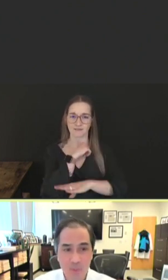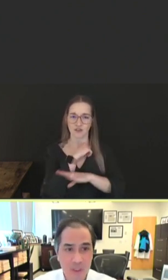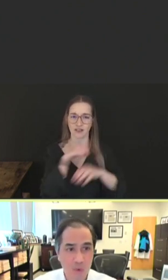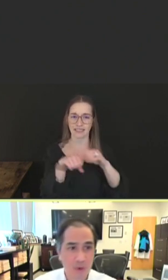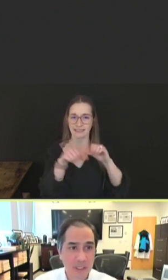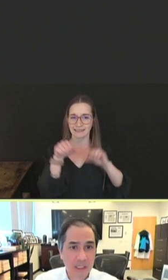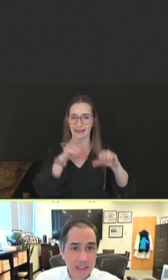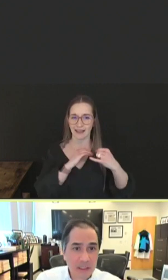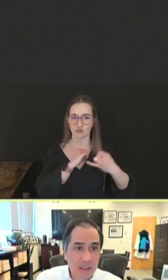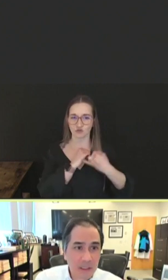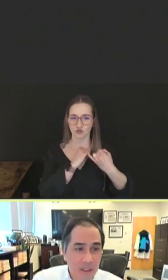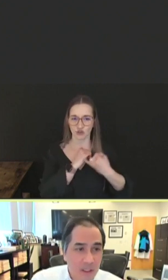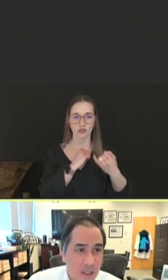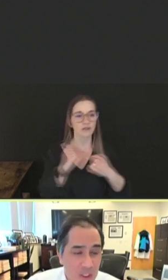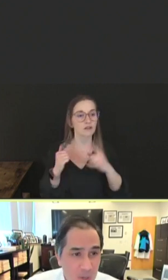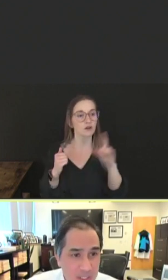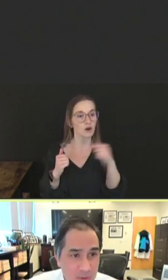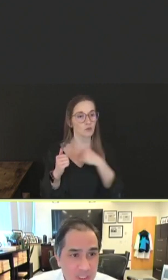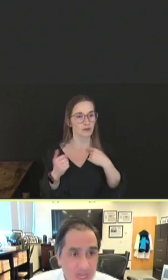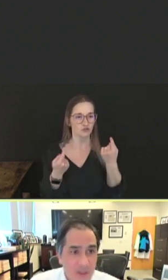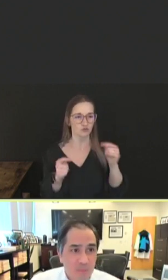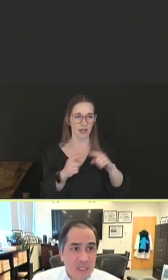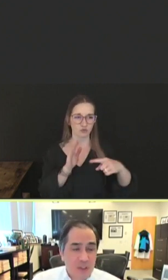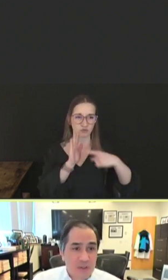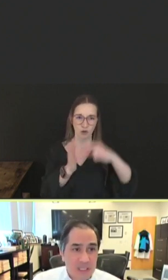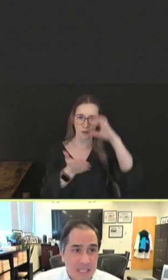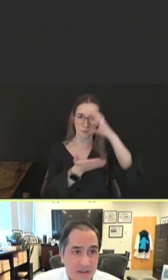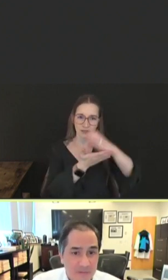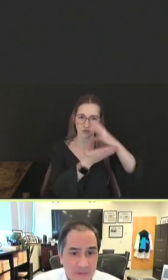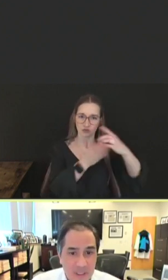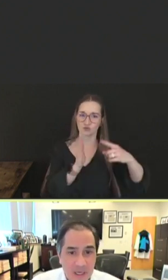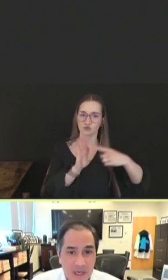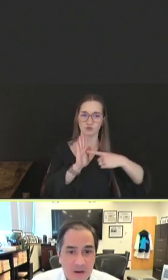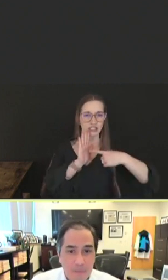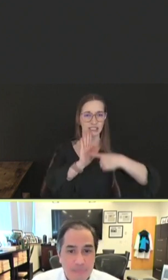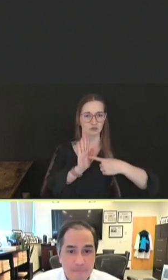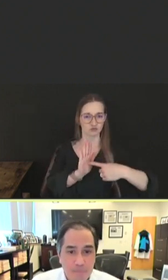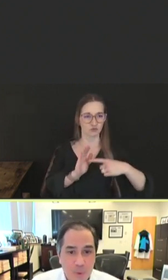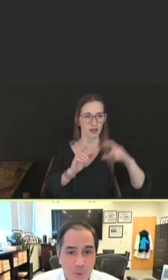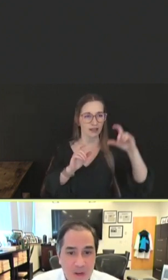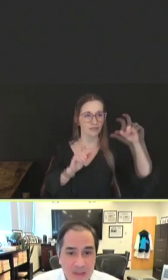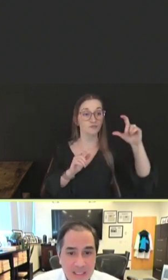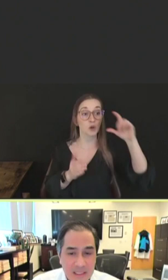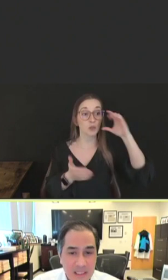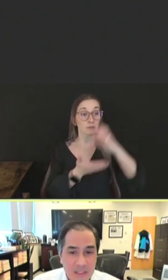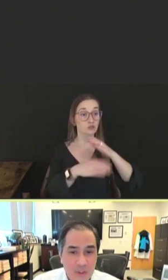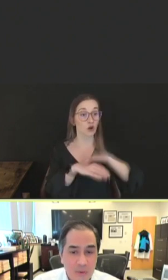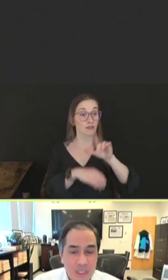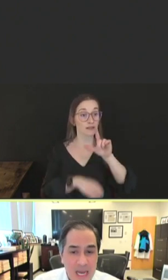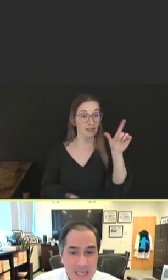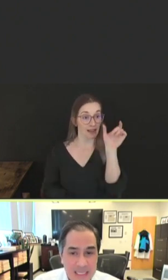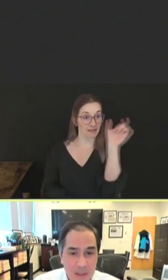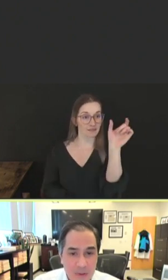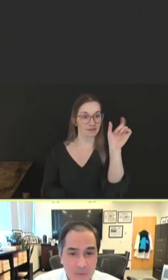this pictorially. So as you see in the picture on the left, when vaccines induce high titers of